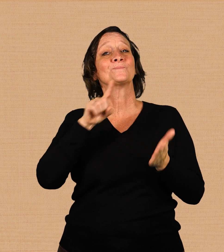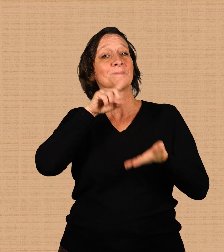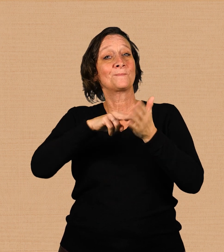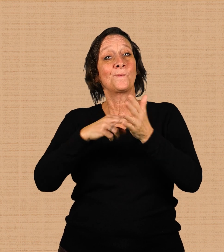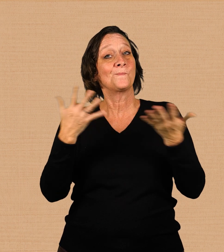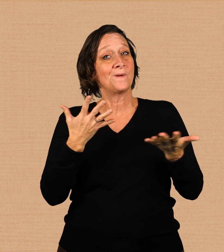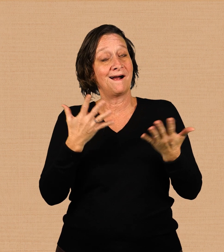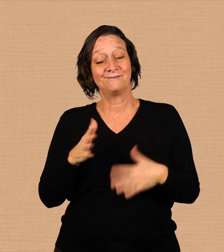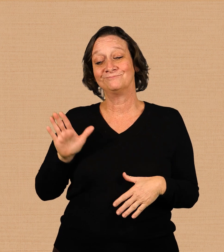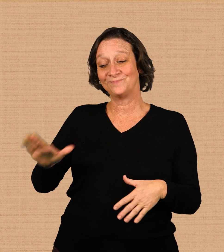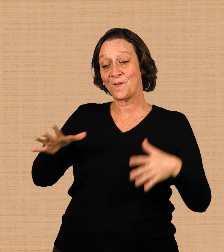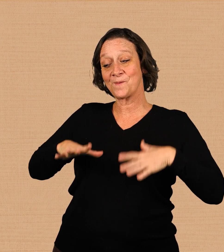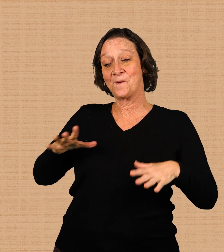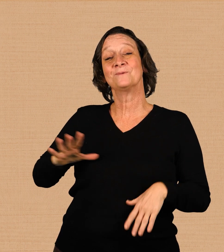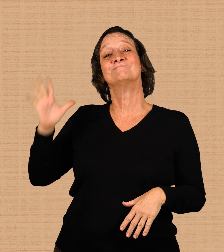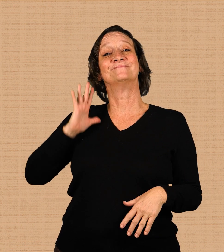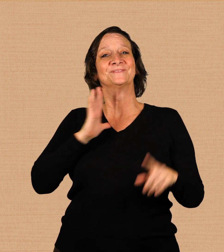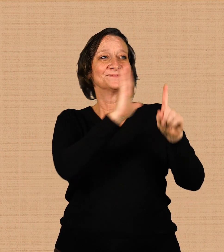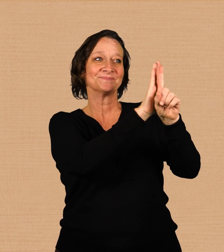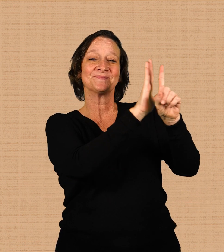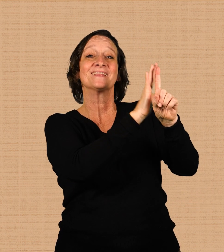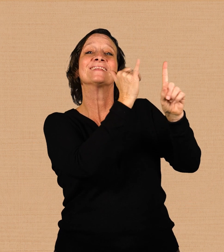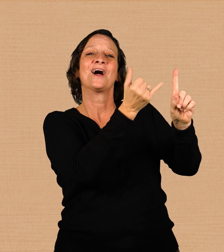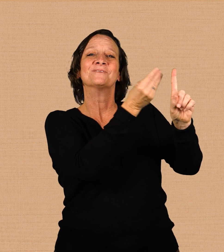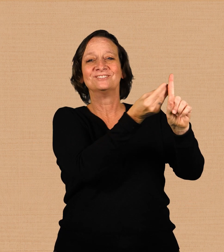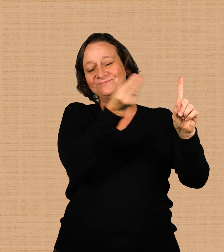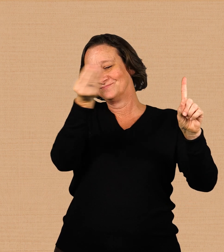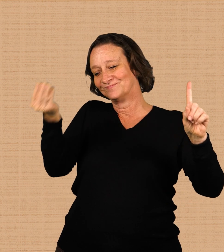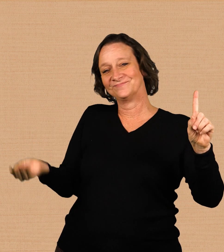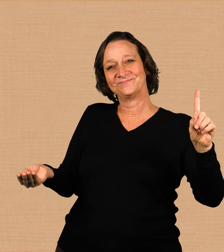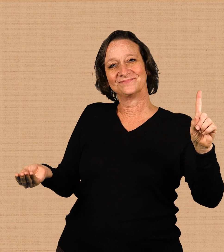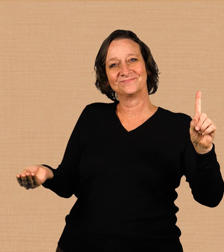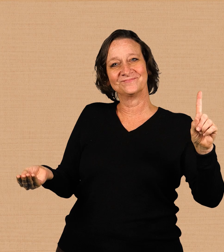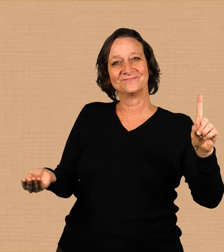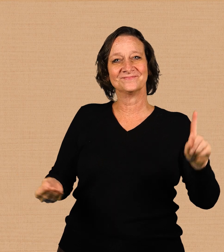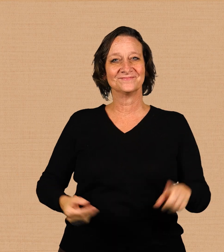she really means that her clothes used to belong to someone else.